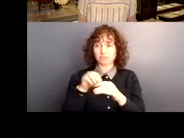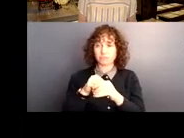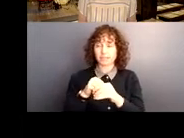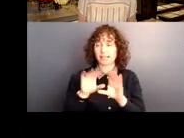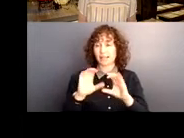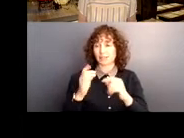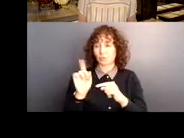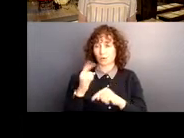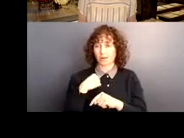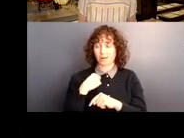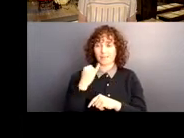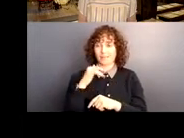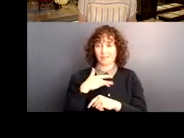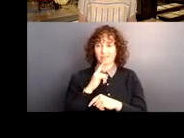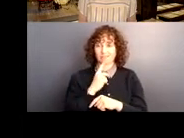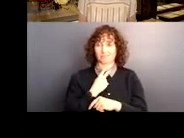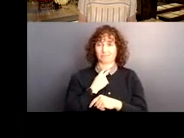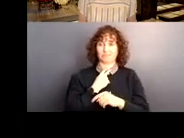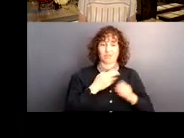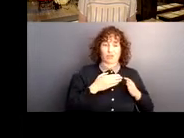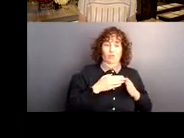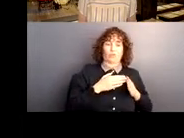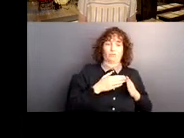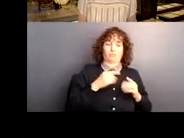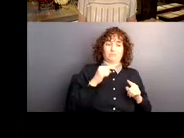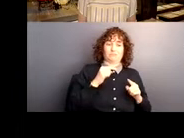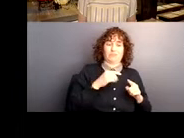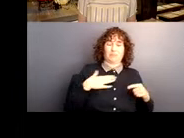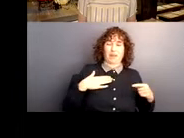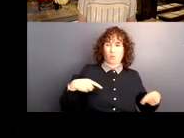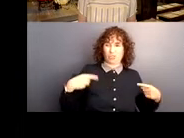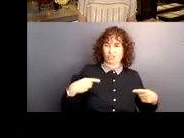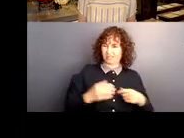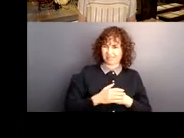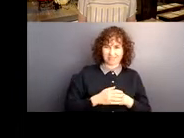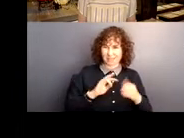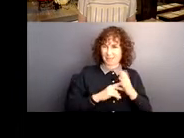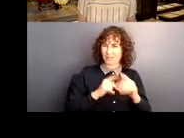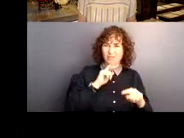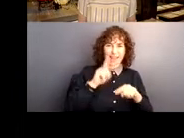to the corner near the door in my wheelchair And that means that I wasn't able to fully participate in the learning.